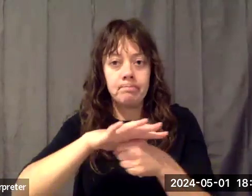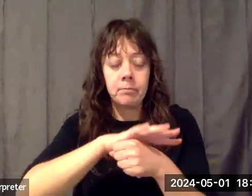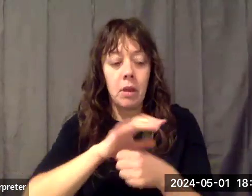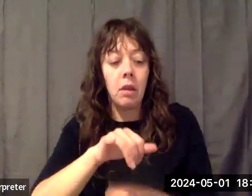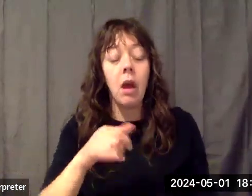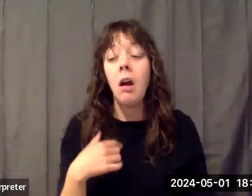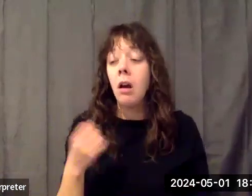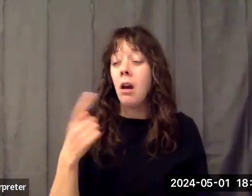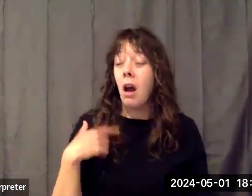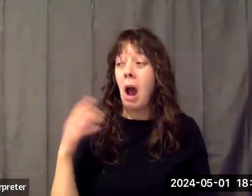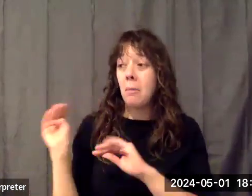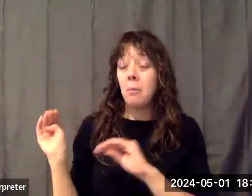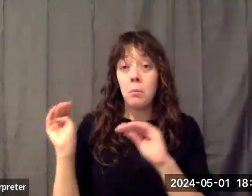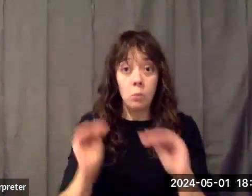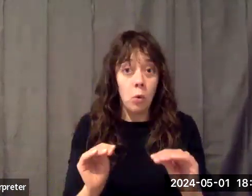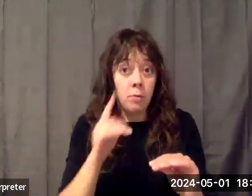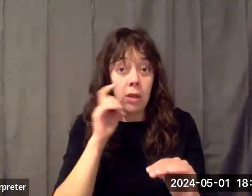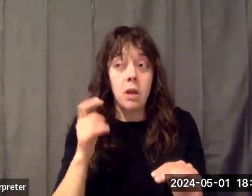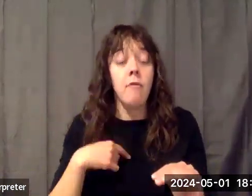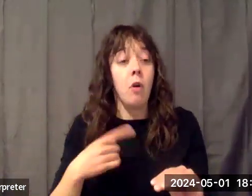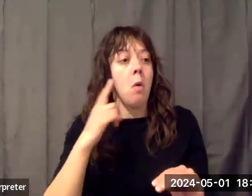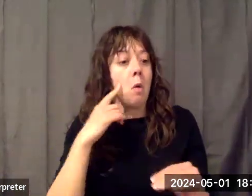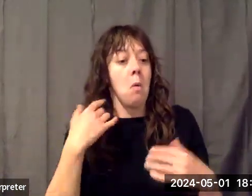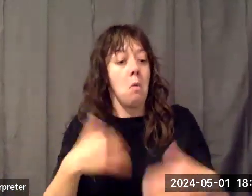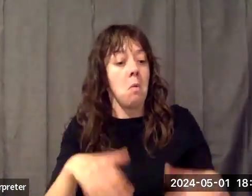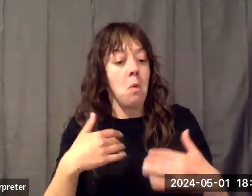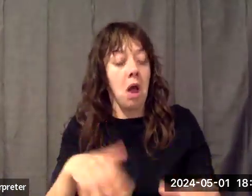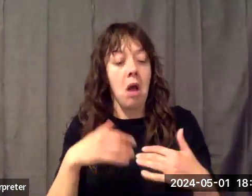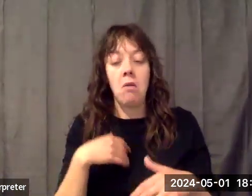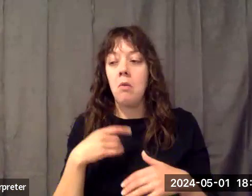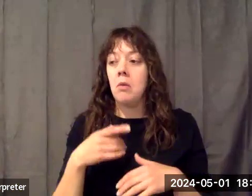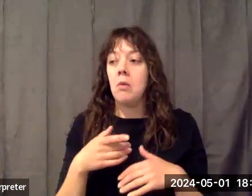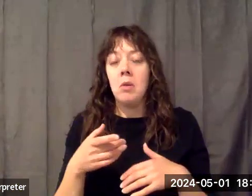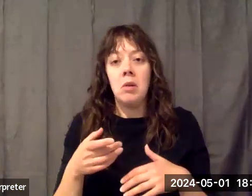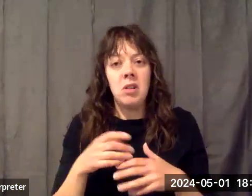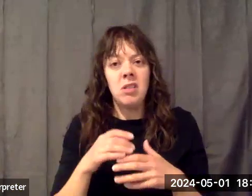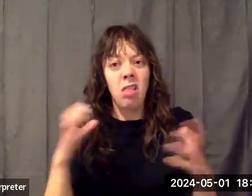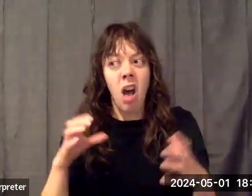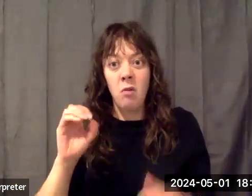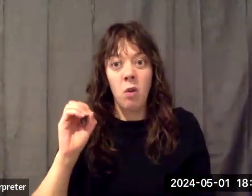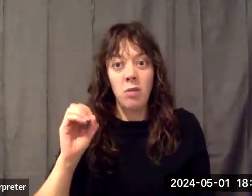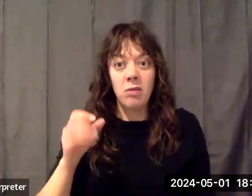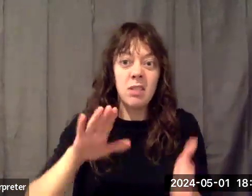because I heard of 167% increase in overdose deaths and I get to actually work with the tribe, which I've always wanted to do.